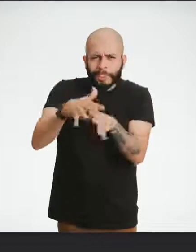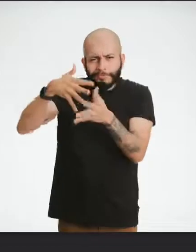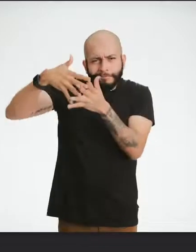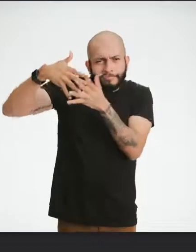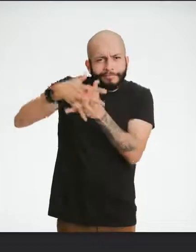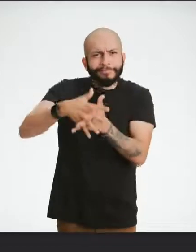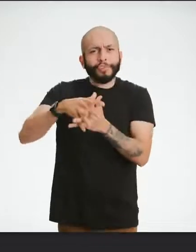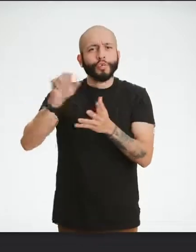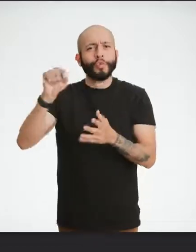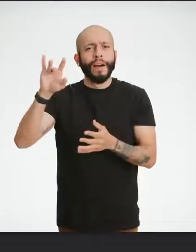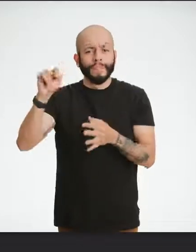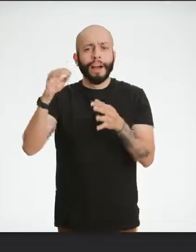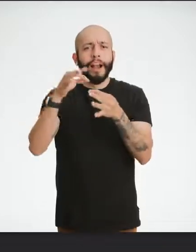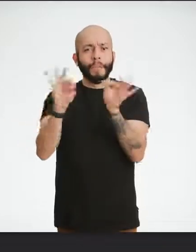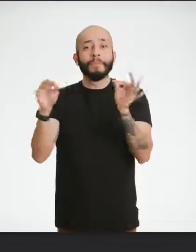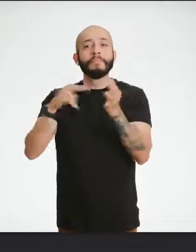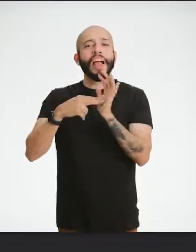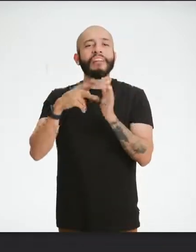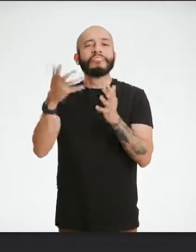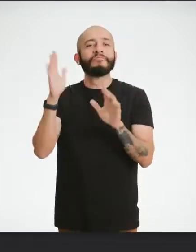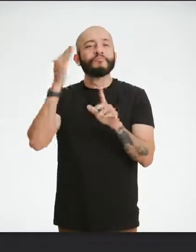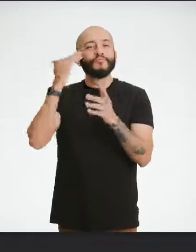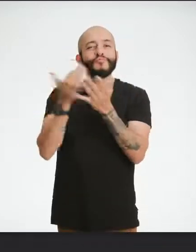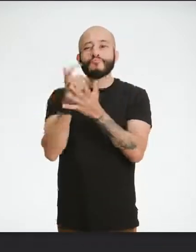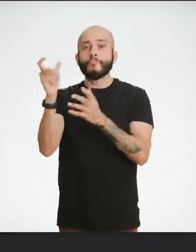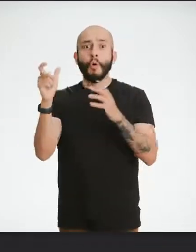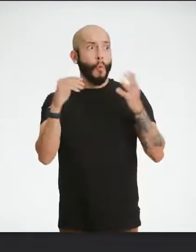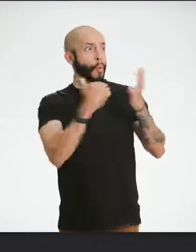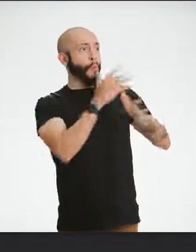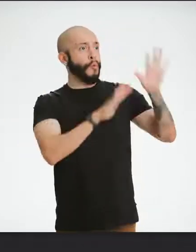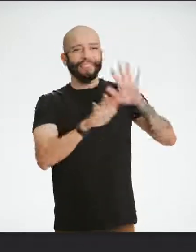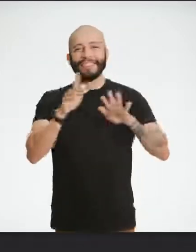Because async sequences are integrated directly into the Swift language, they use familiar